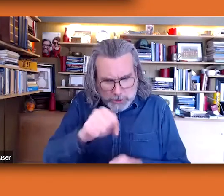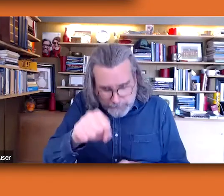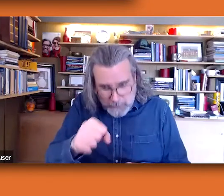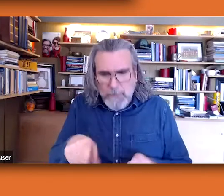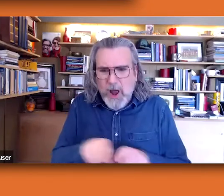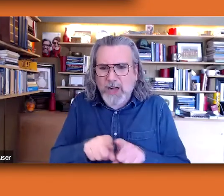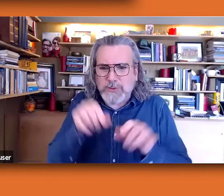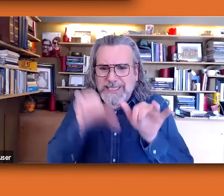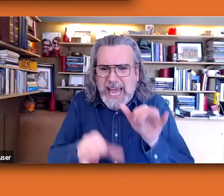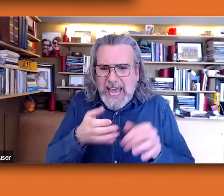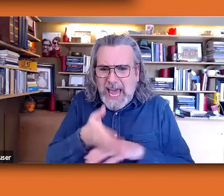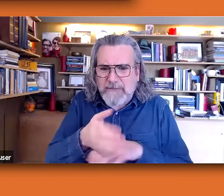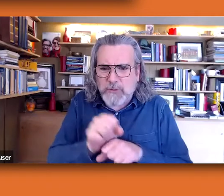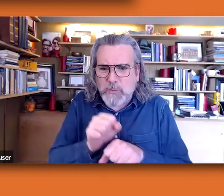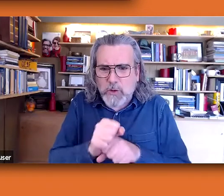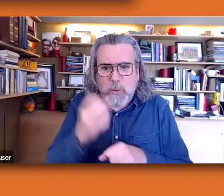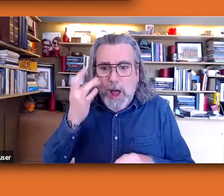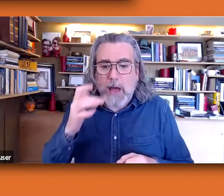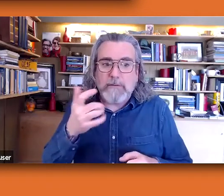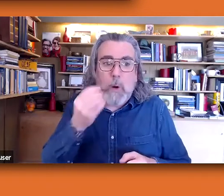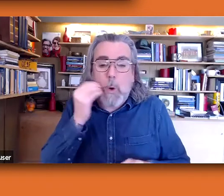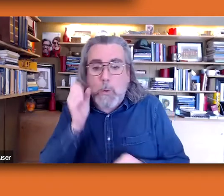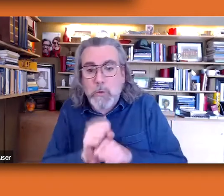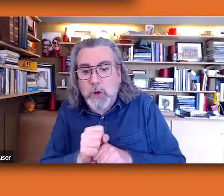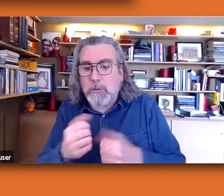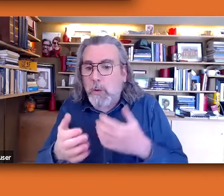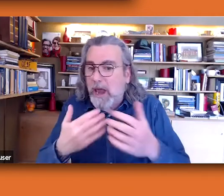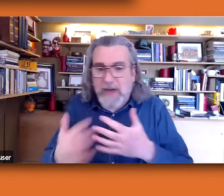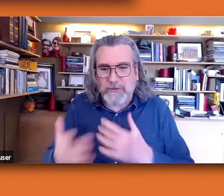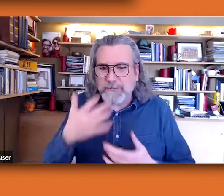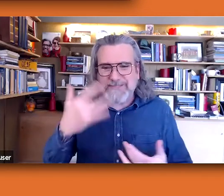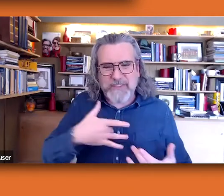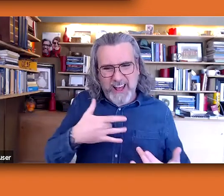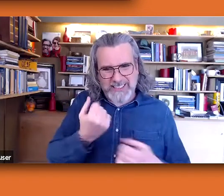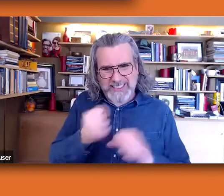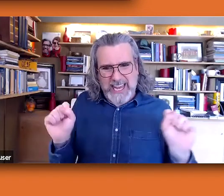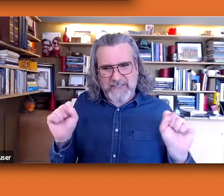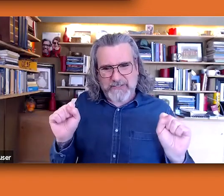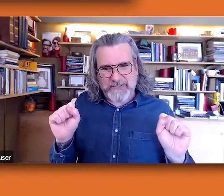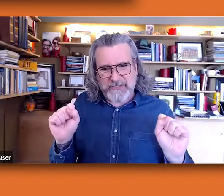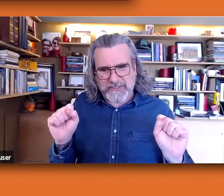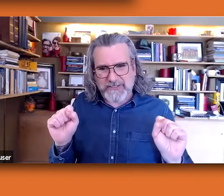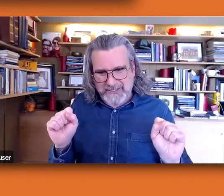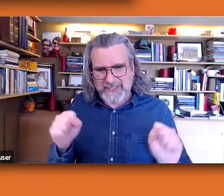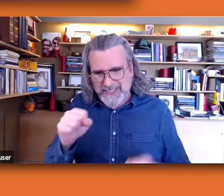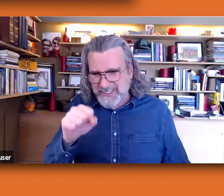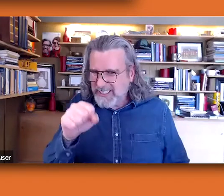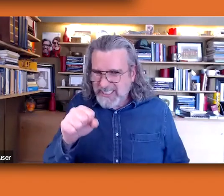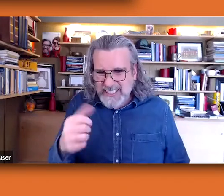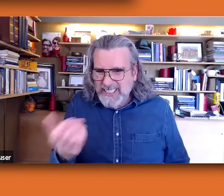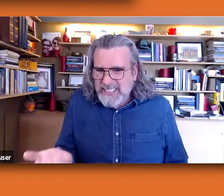obviously for work, but people would stay even after their shift and do their homework because it felt safe.